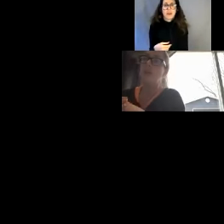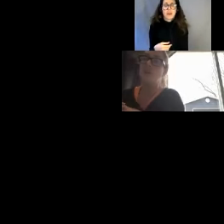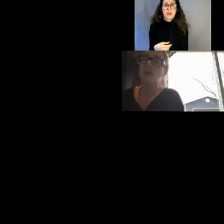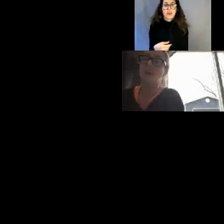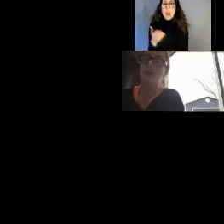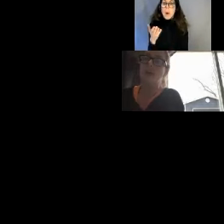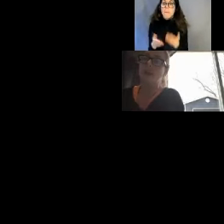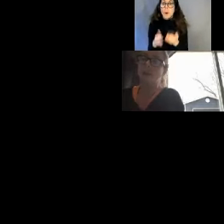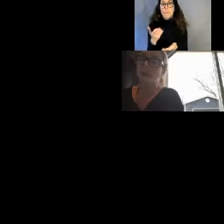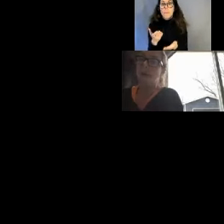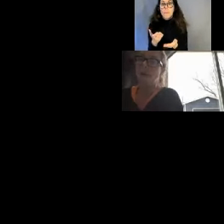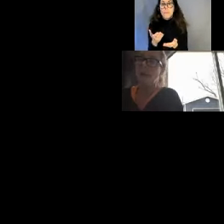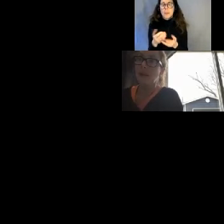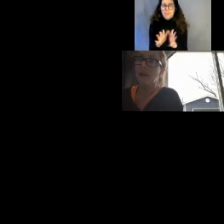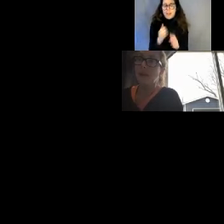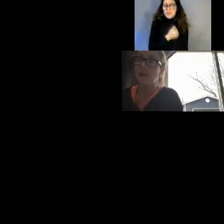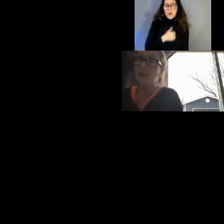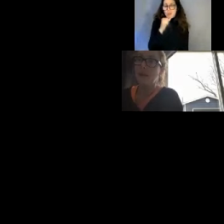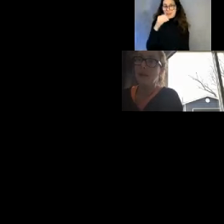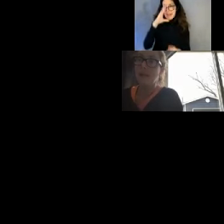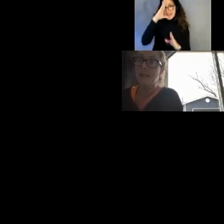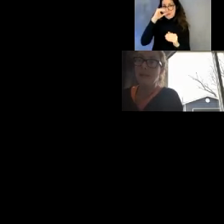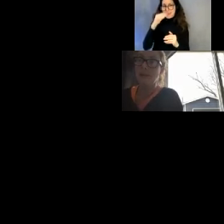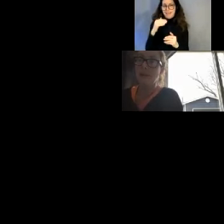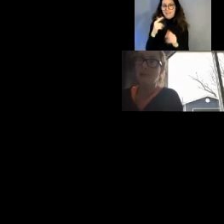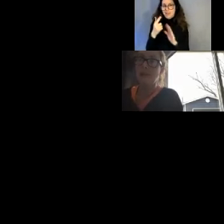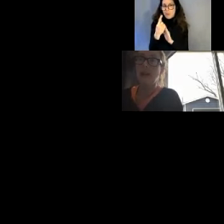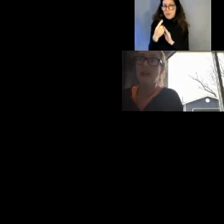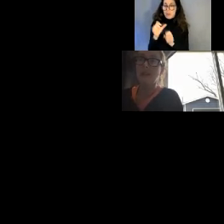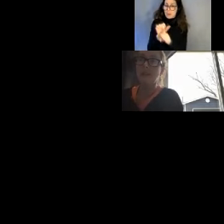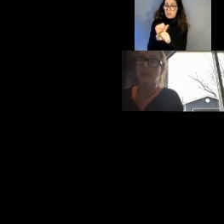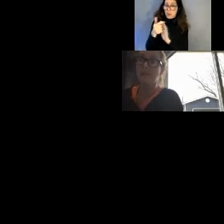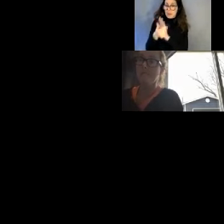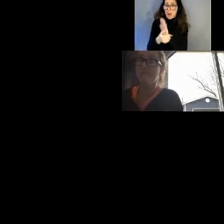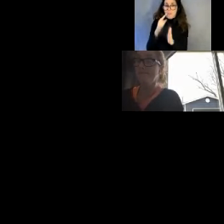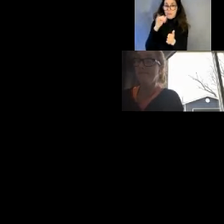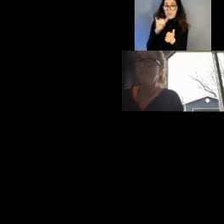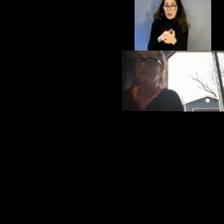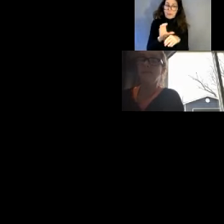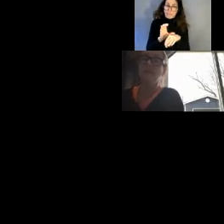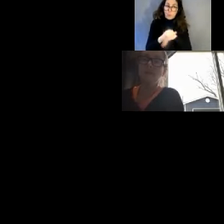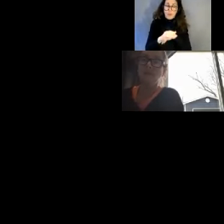household is vaccinated, and hope that they answer the question. I wasn't anticipating the question,